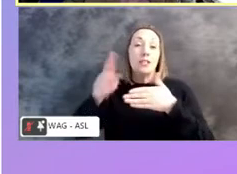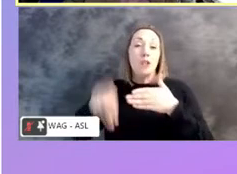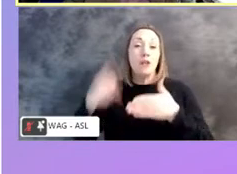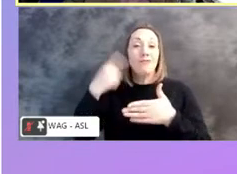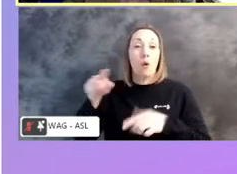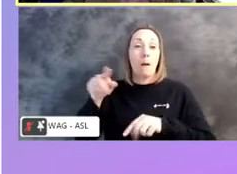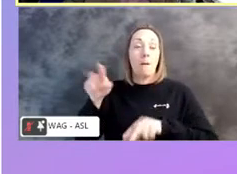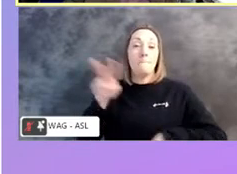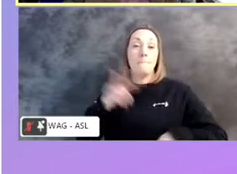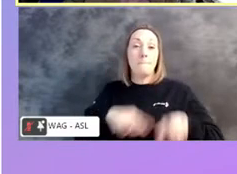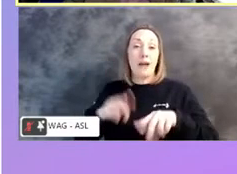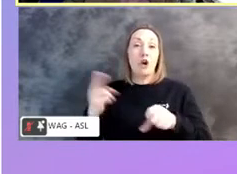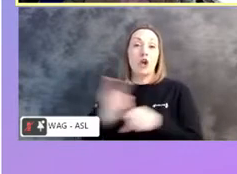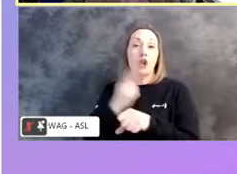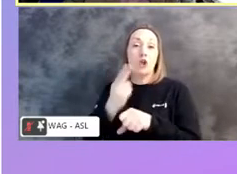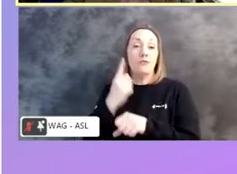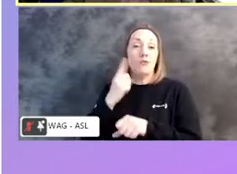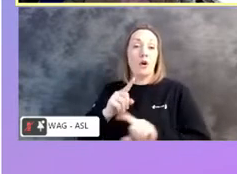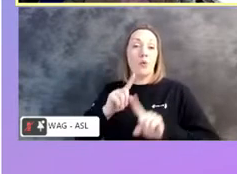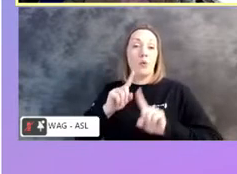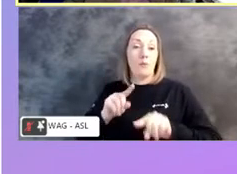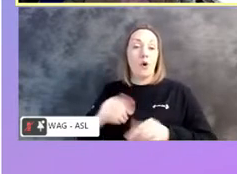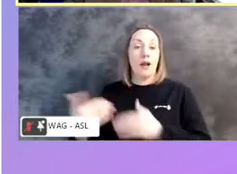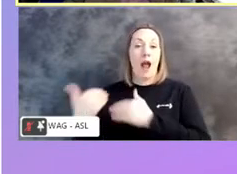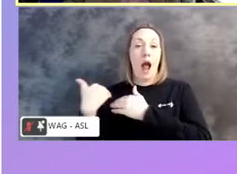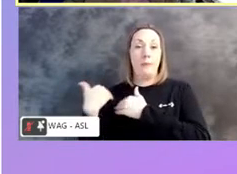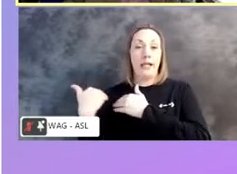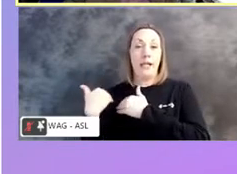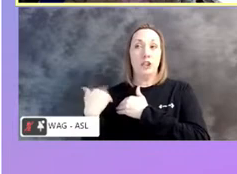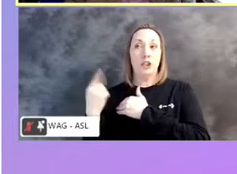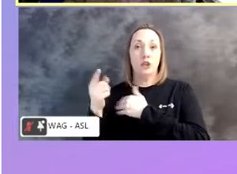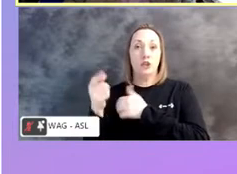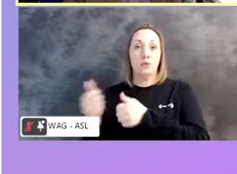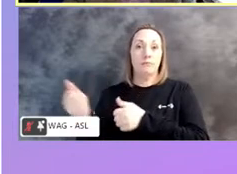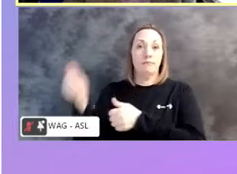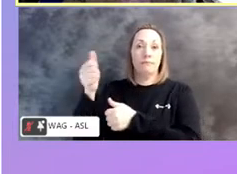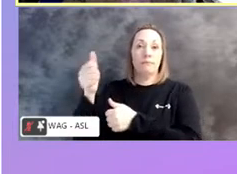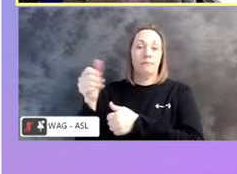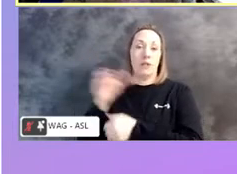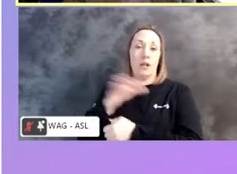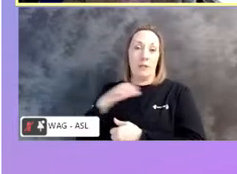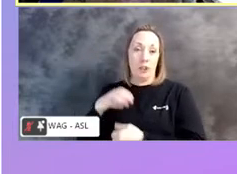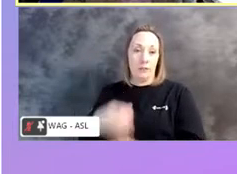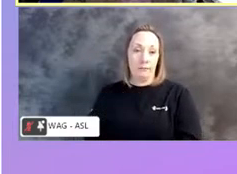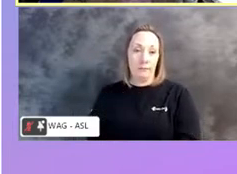and training and other technical information. The